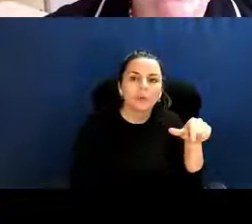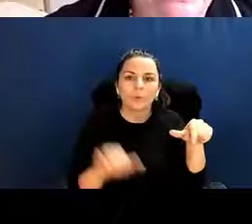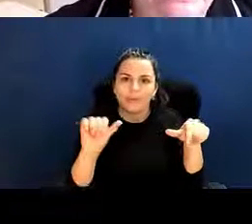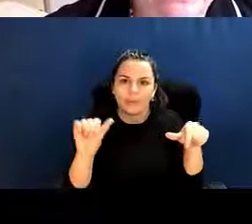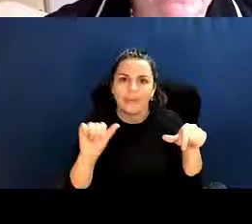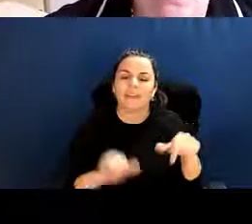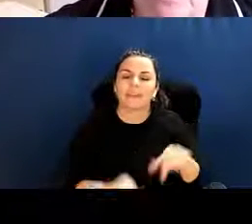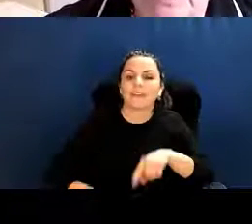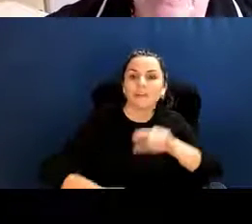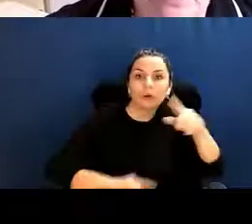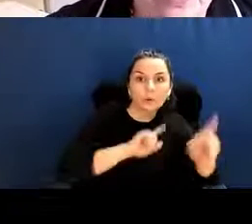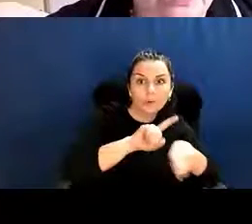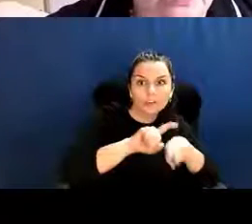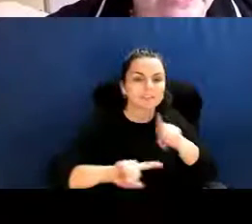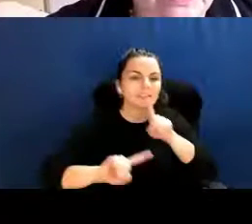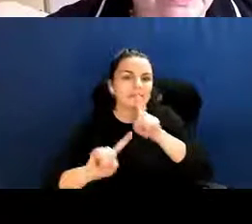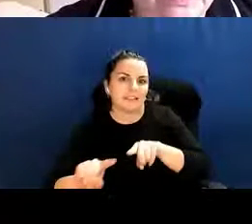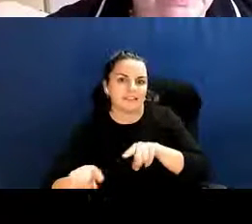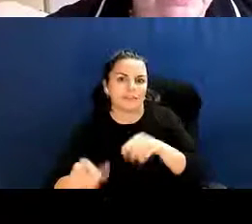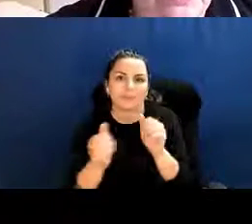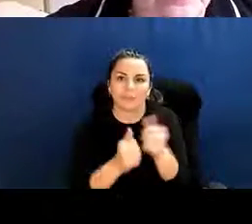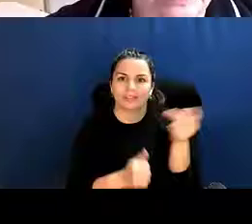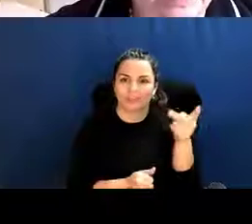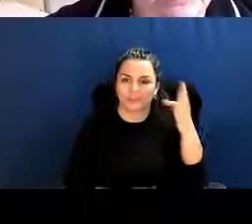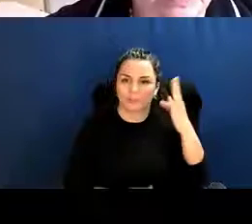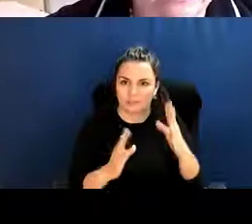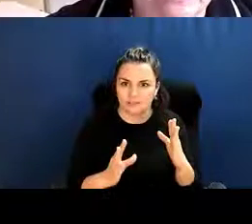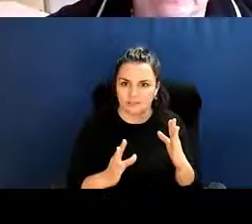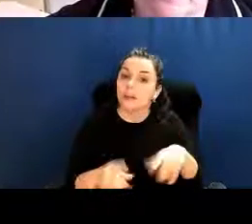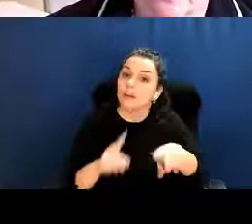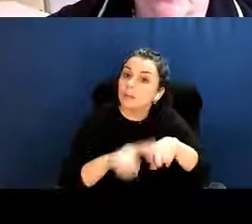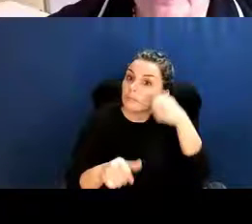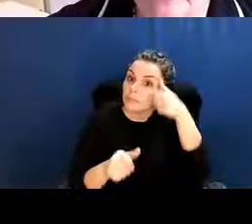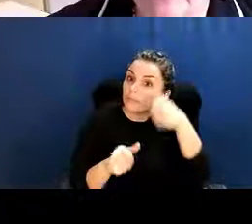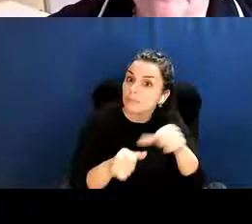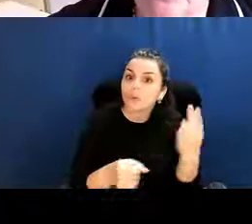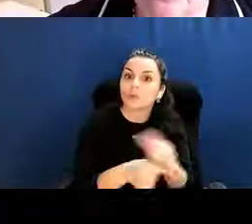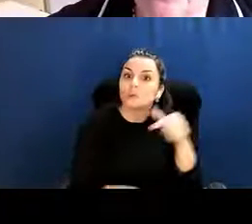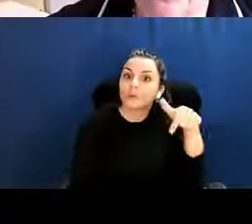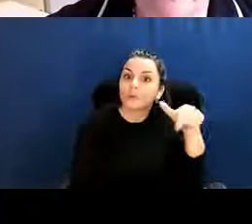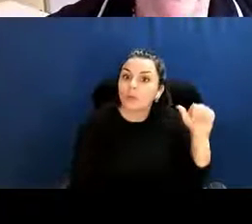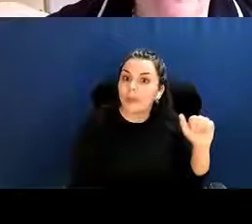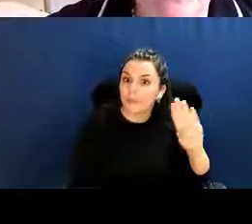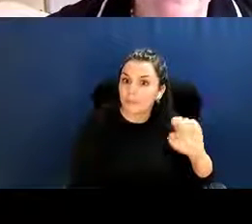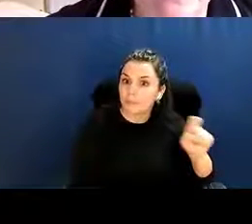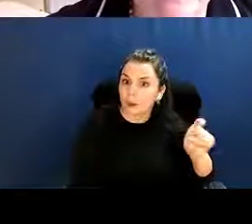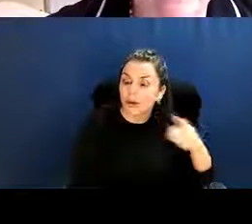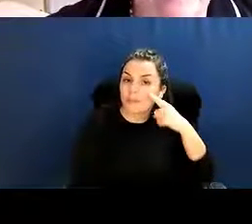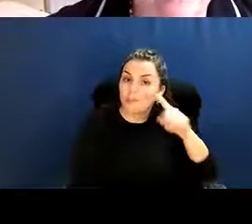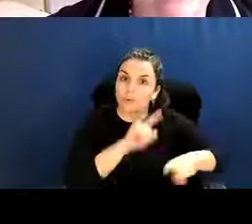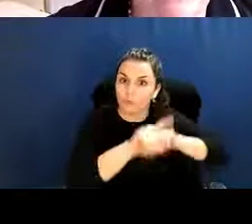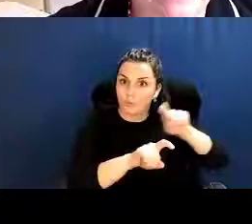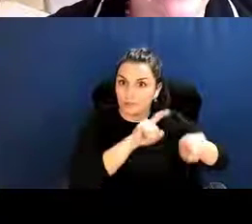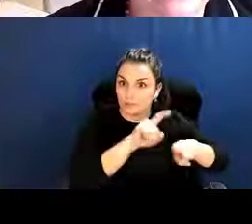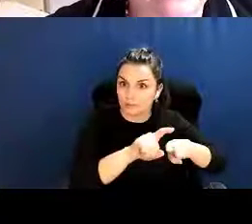Please only put your questions in the Q and A box, the chat is reserved for the panelist,